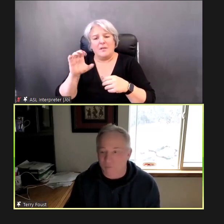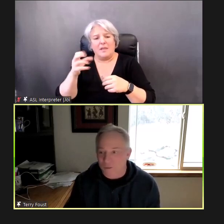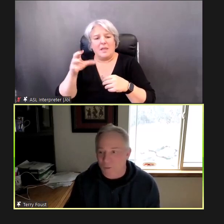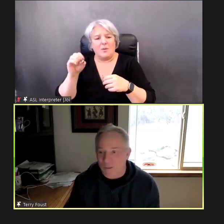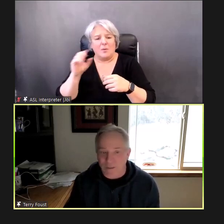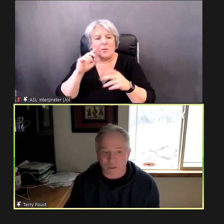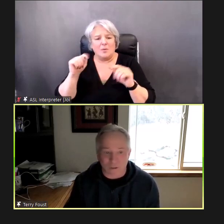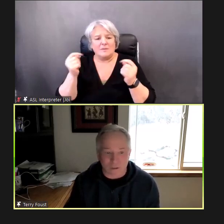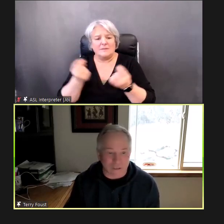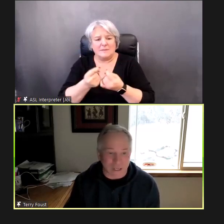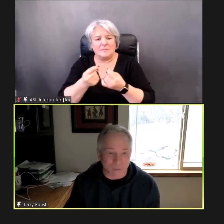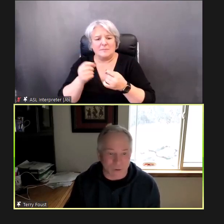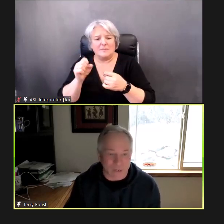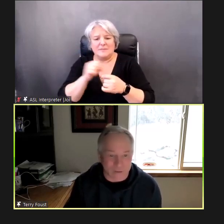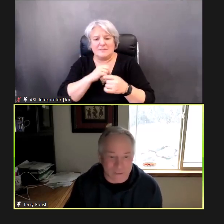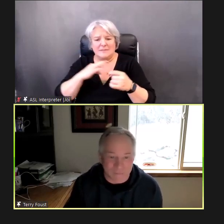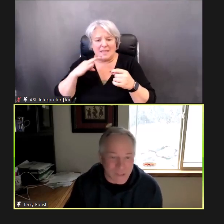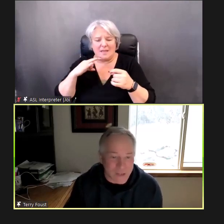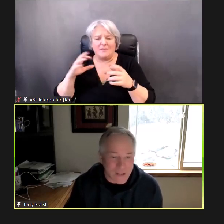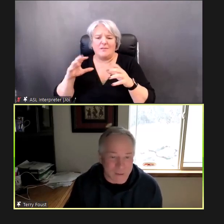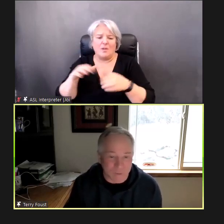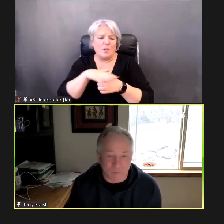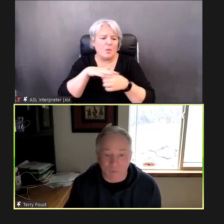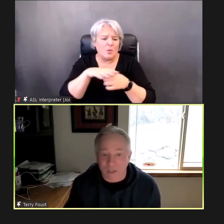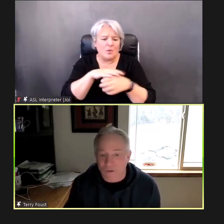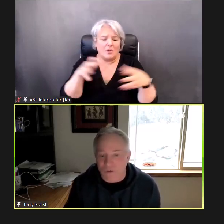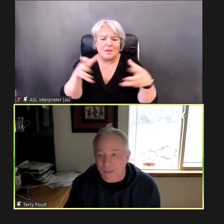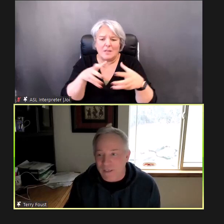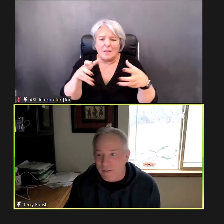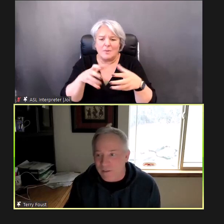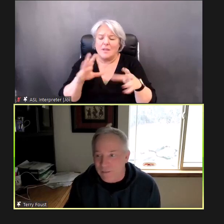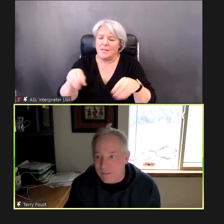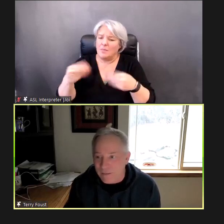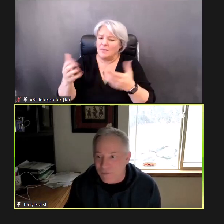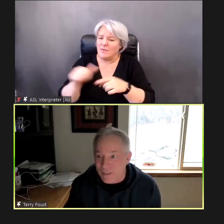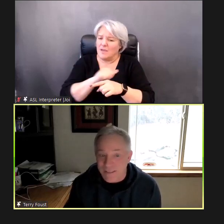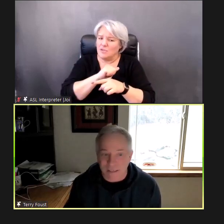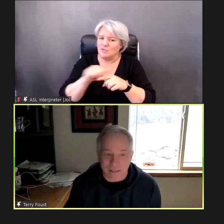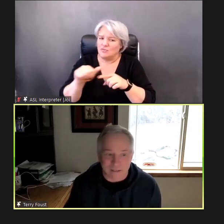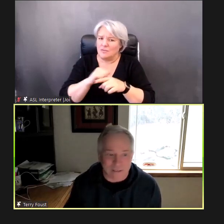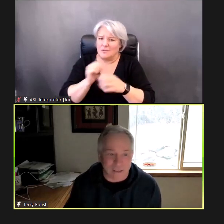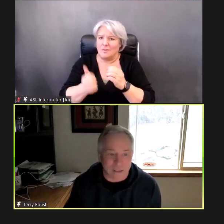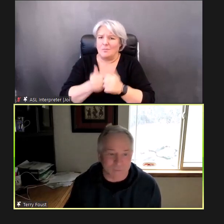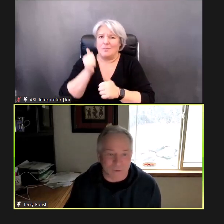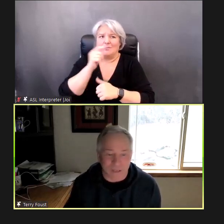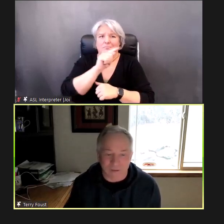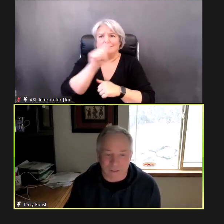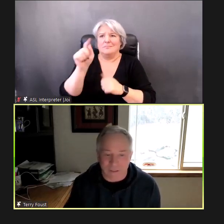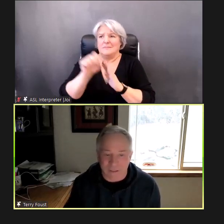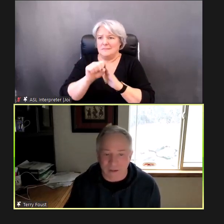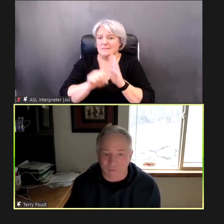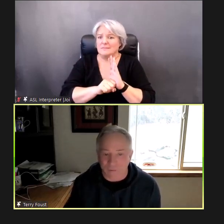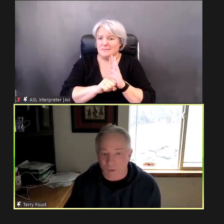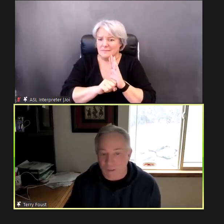as well as local collaborators um have provided training in nearly every state